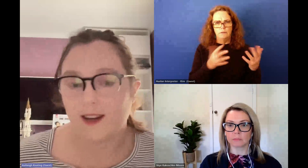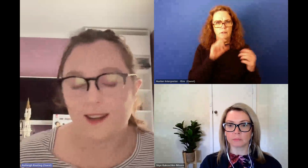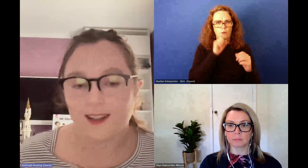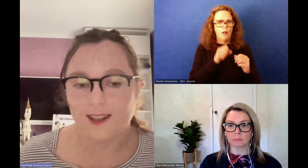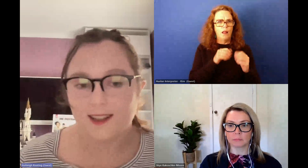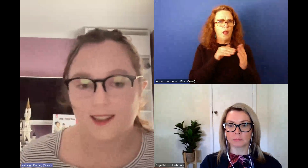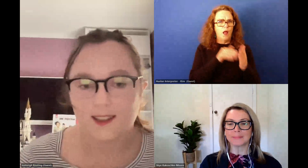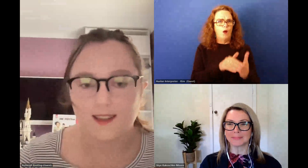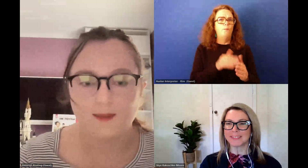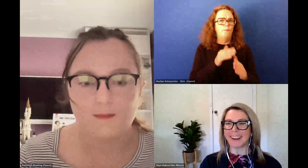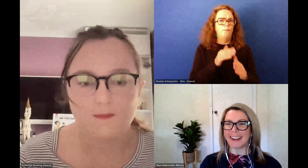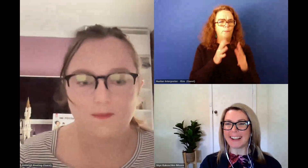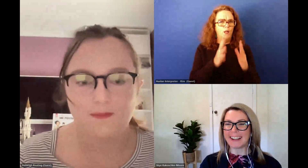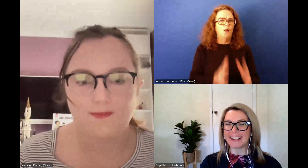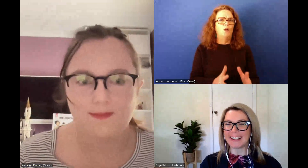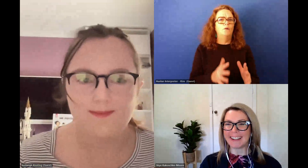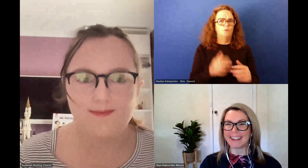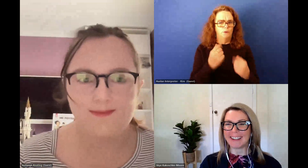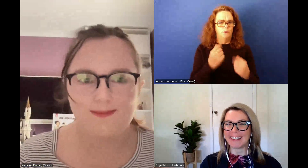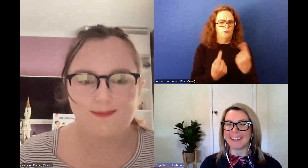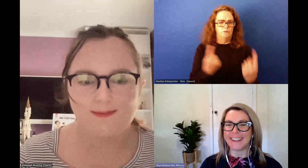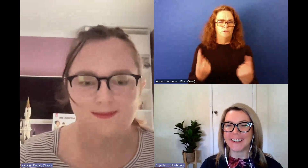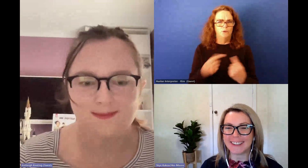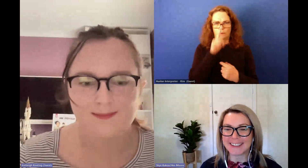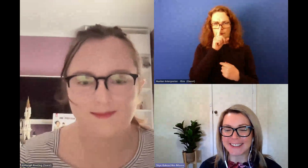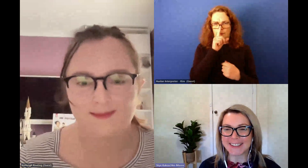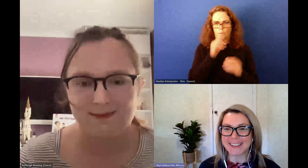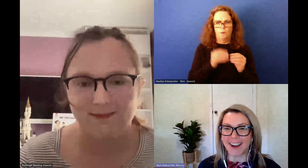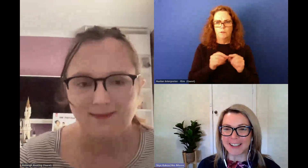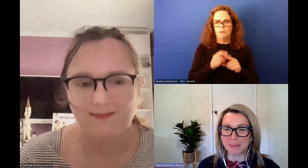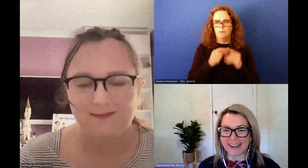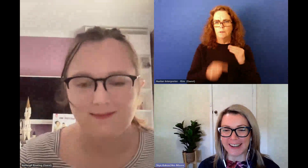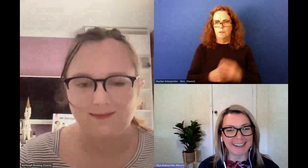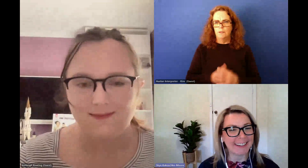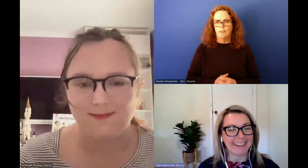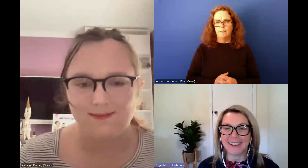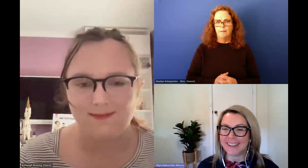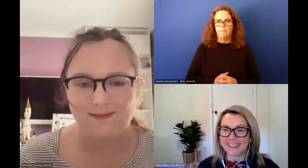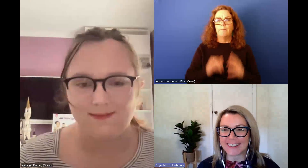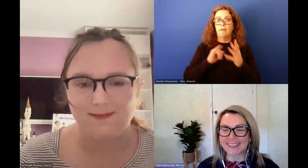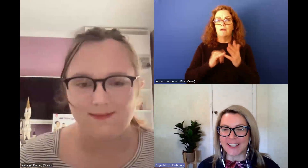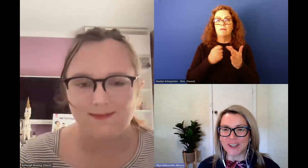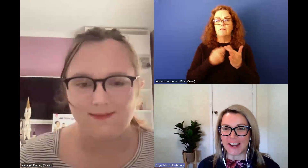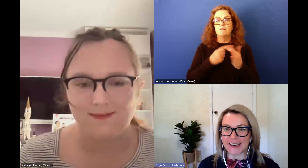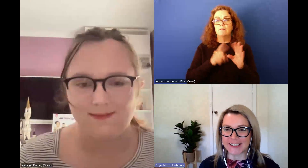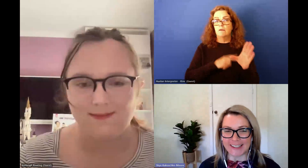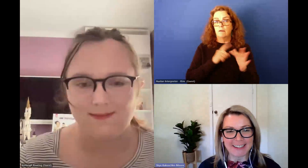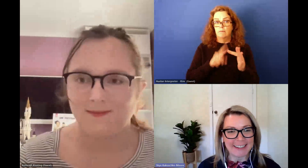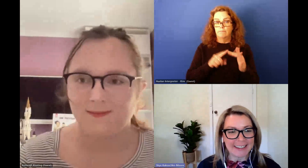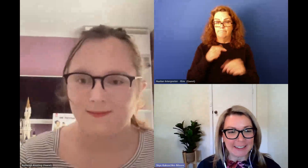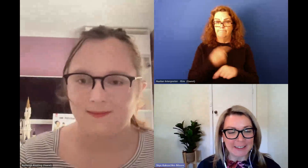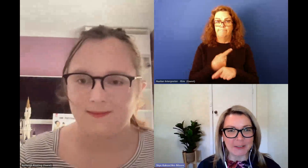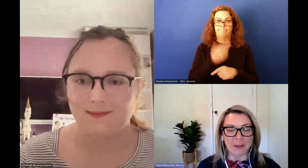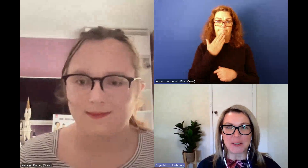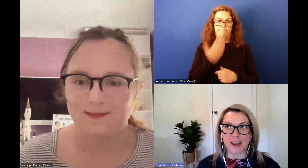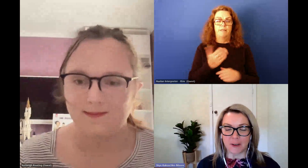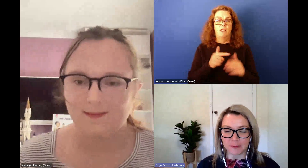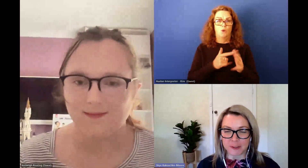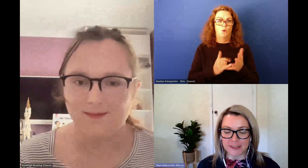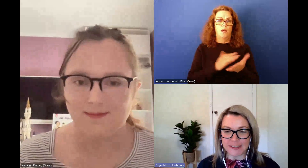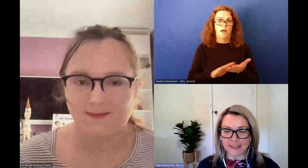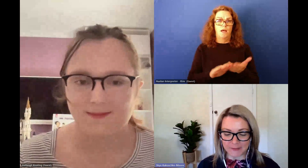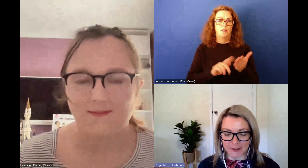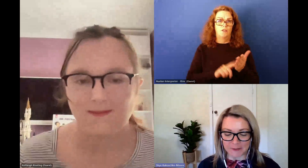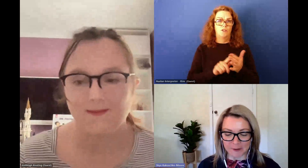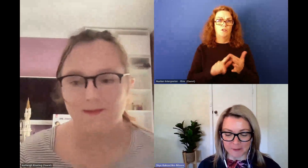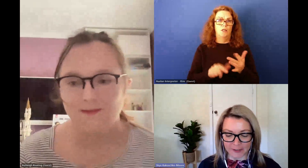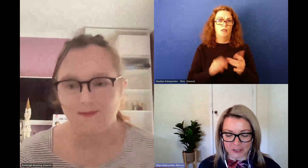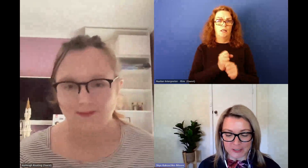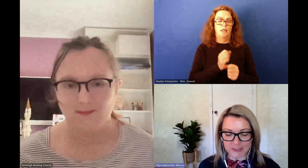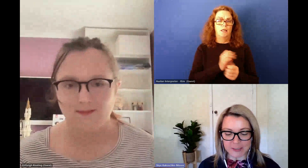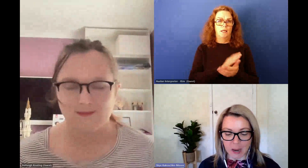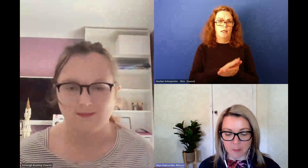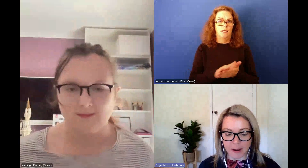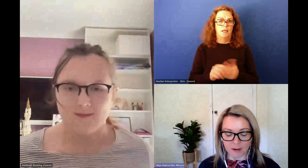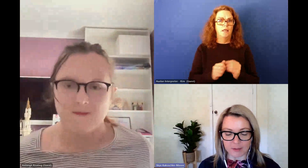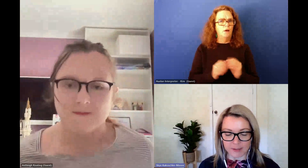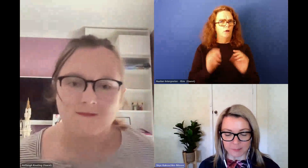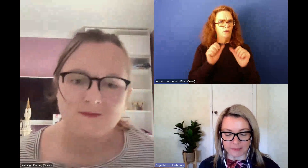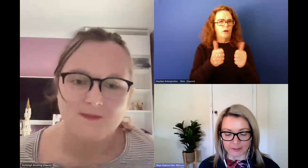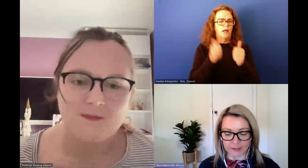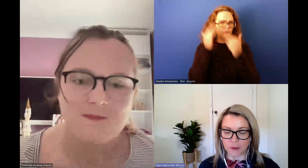area. Skye speaking. Thank you Ashley. Those are really significant reflections about disability